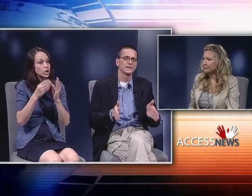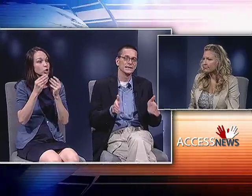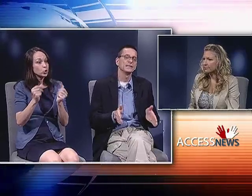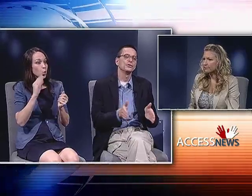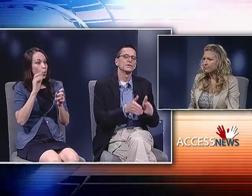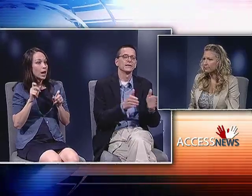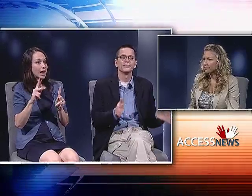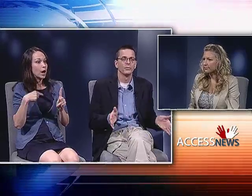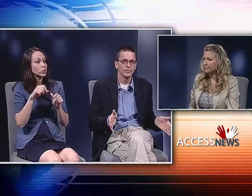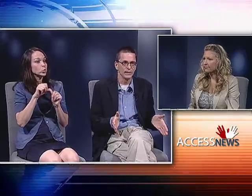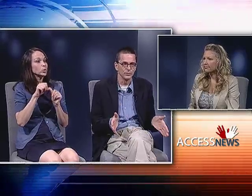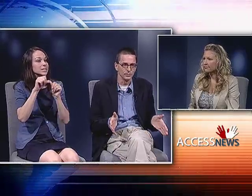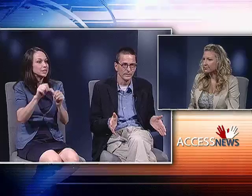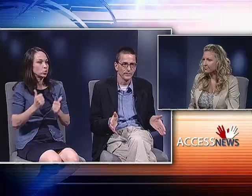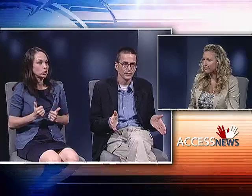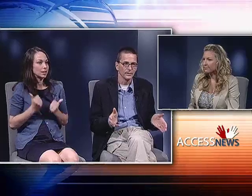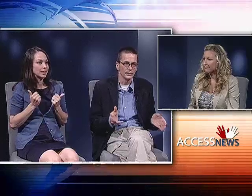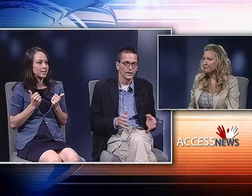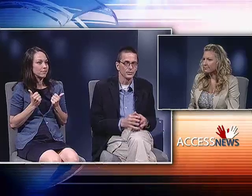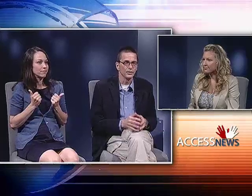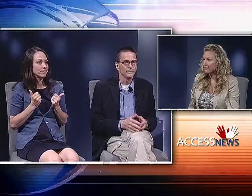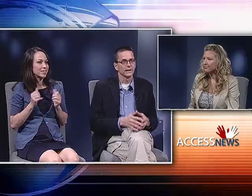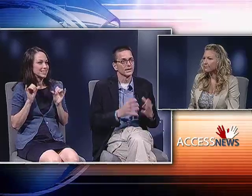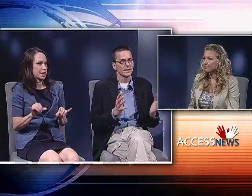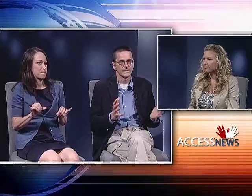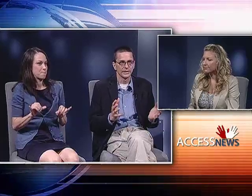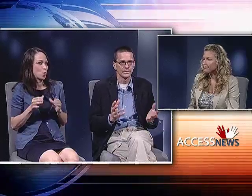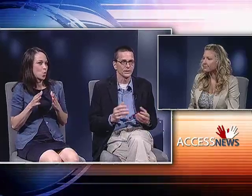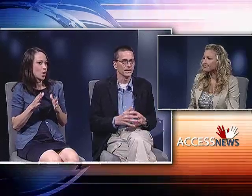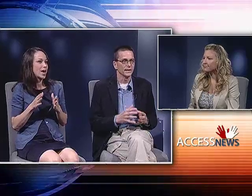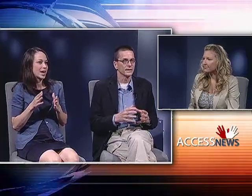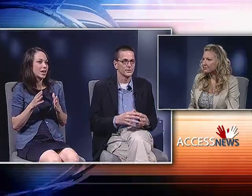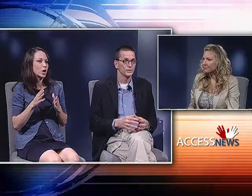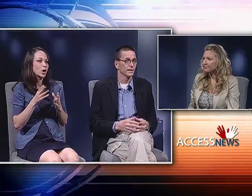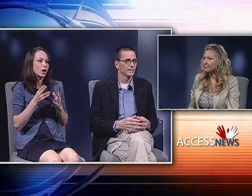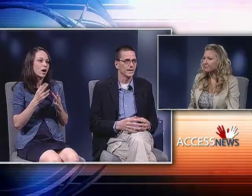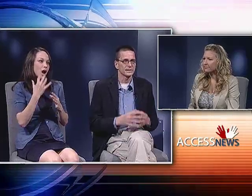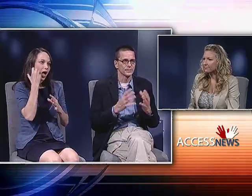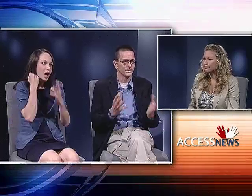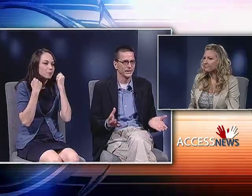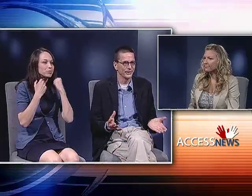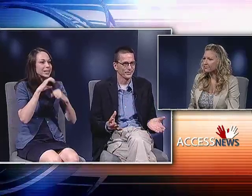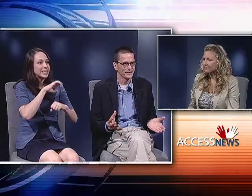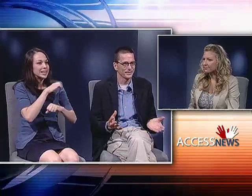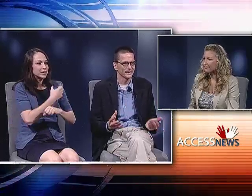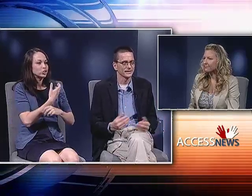to continue to live the way we do, you know, using lots of energy and consuming lots of material resources.